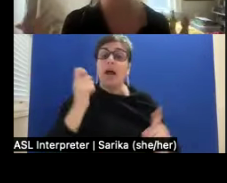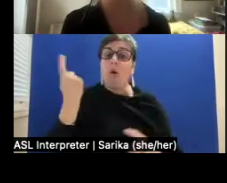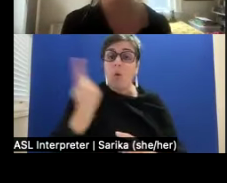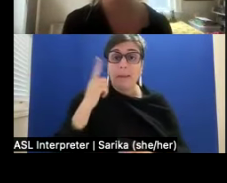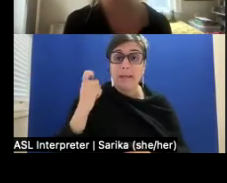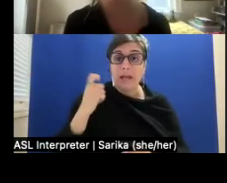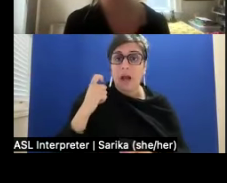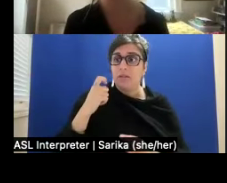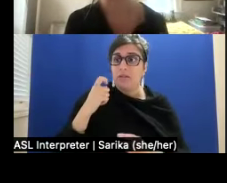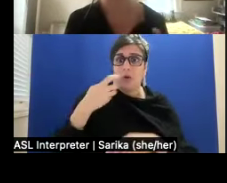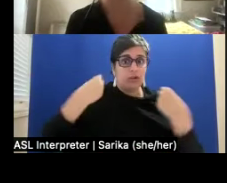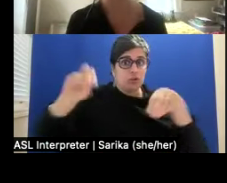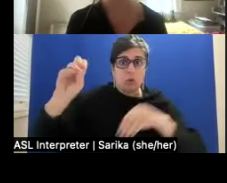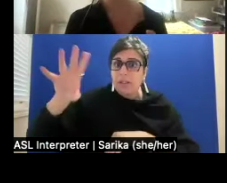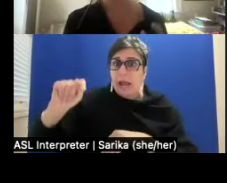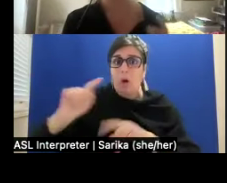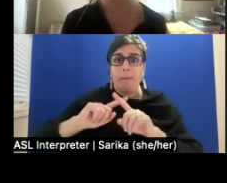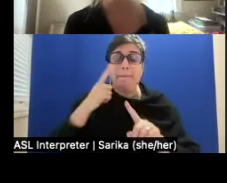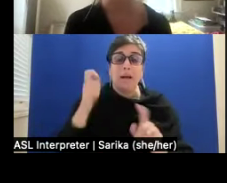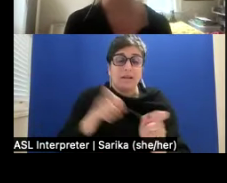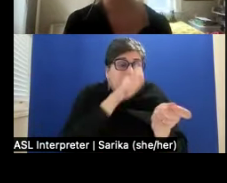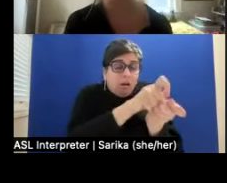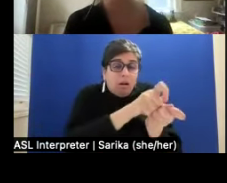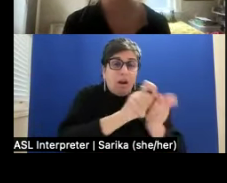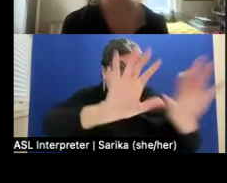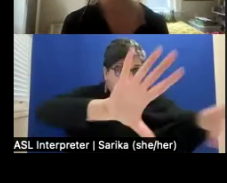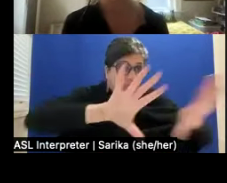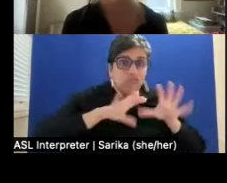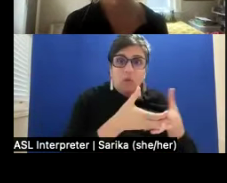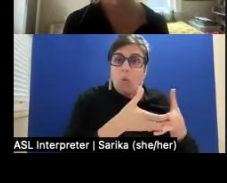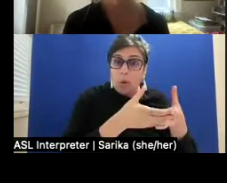but very specifically because there was an entire community of people there